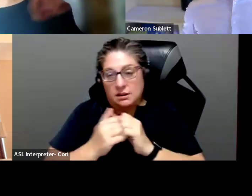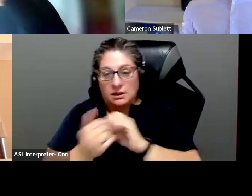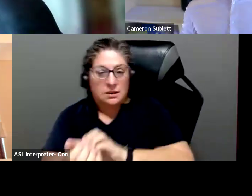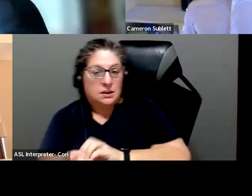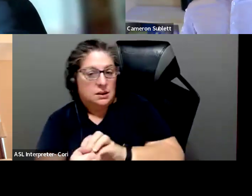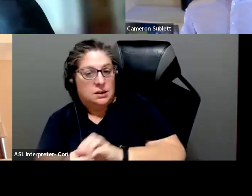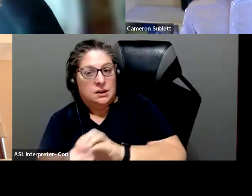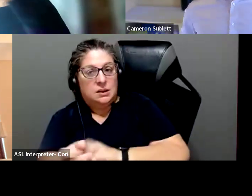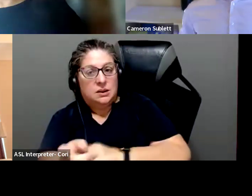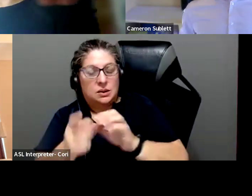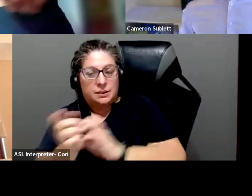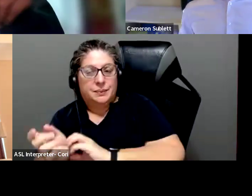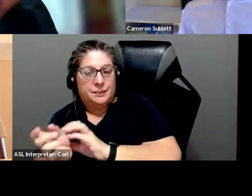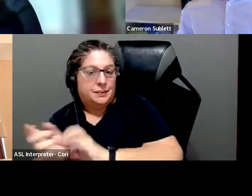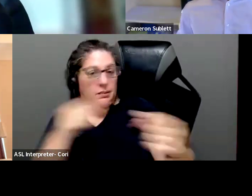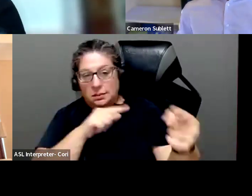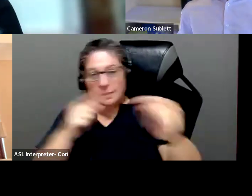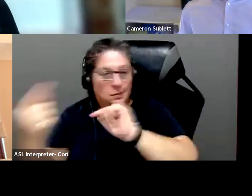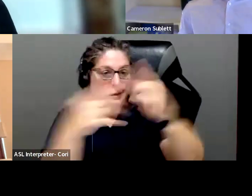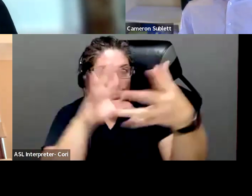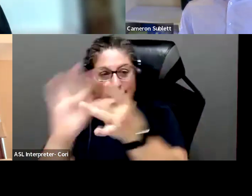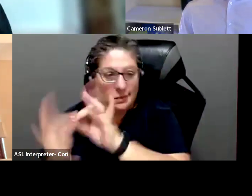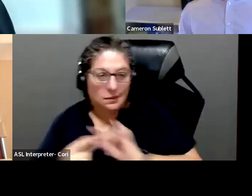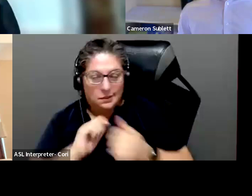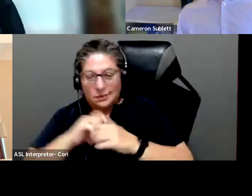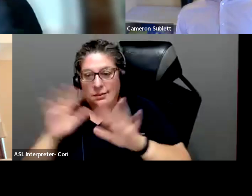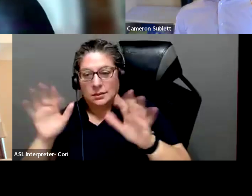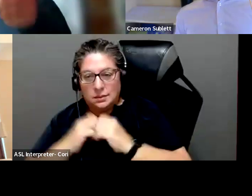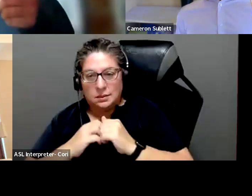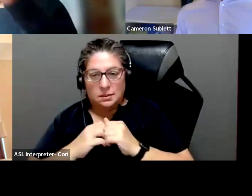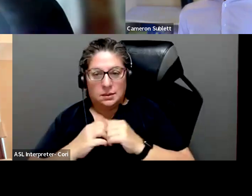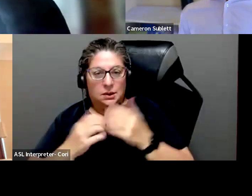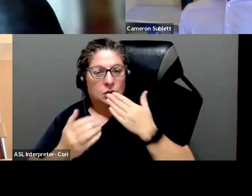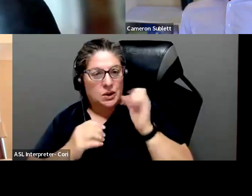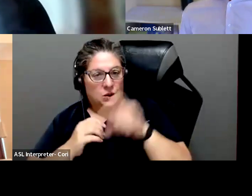There is a good question here and I want to